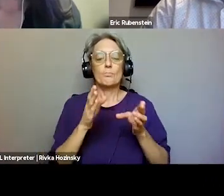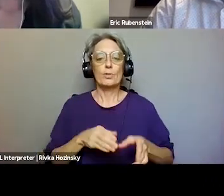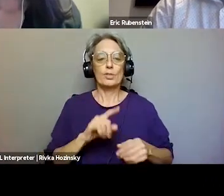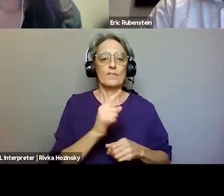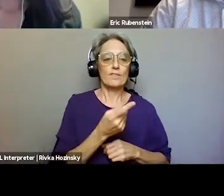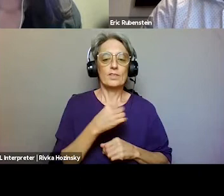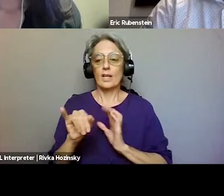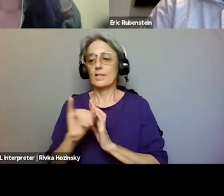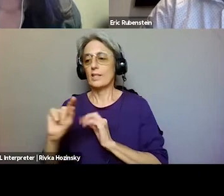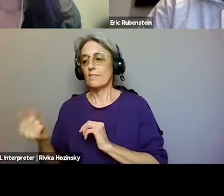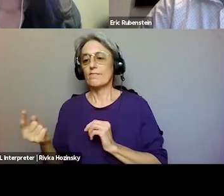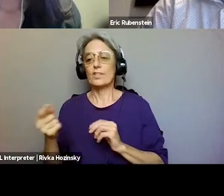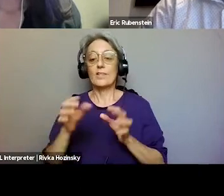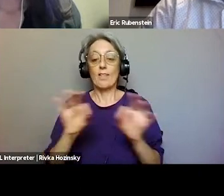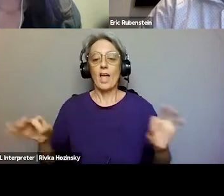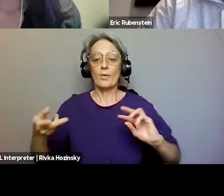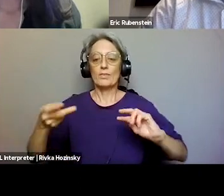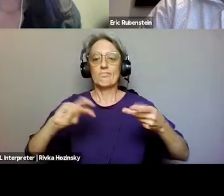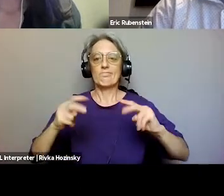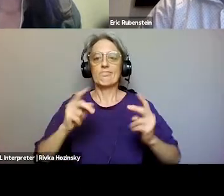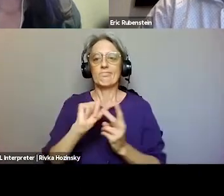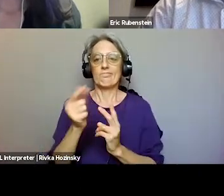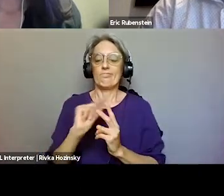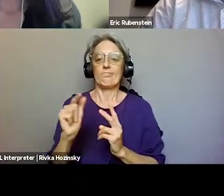and I also want to acknowledge that not all pregnant people are women. However, much of